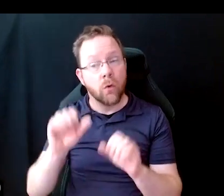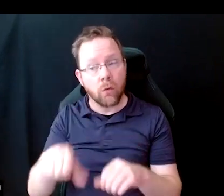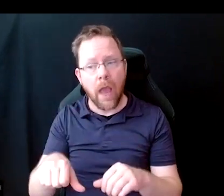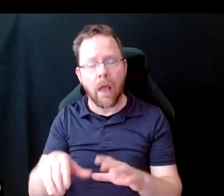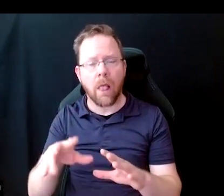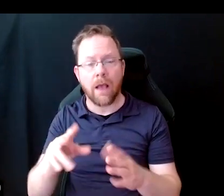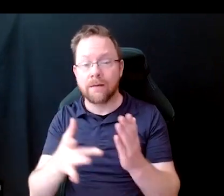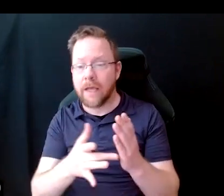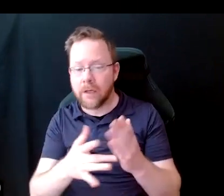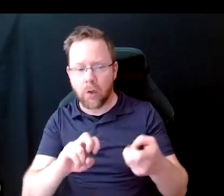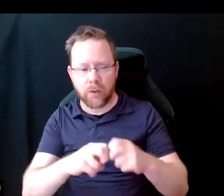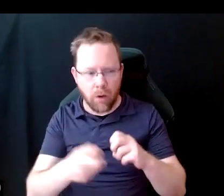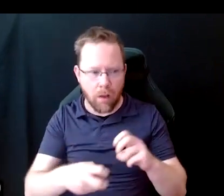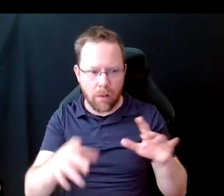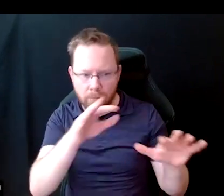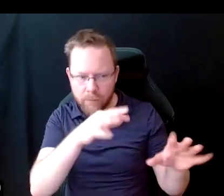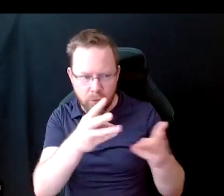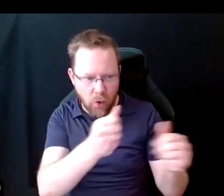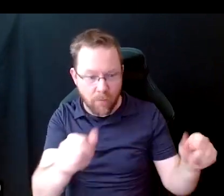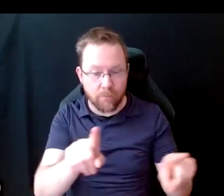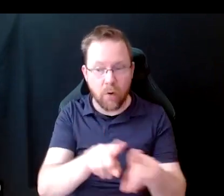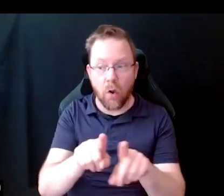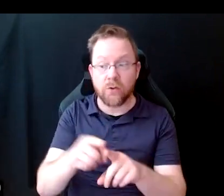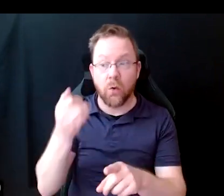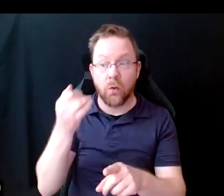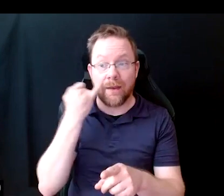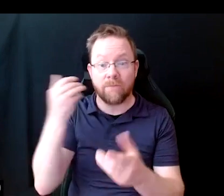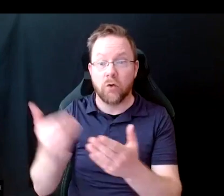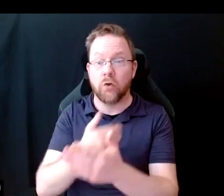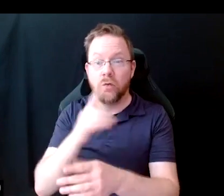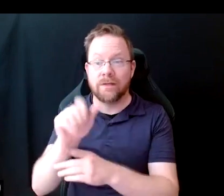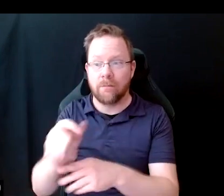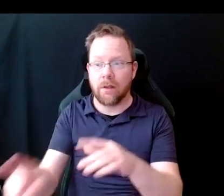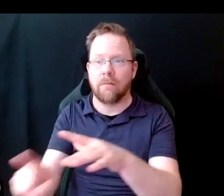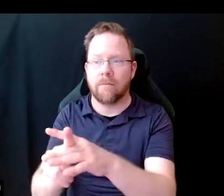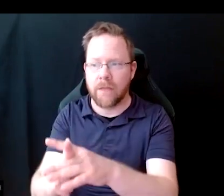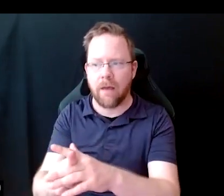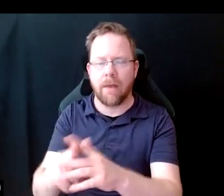the technology but also assisting a newly disabled person with that transition